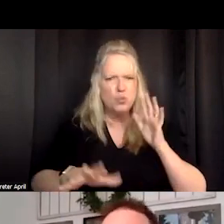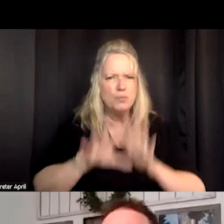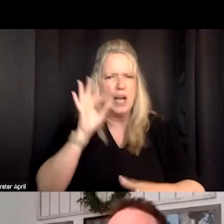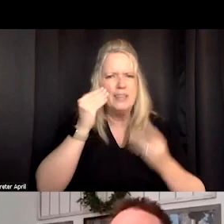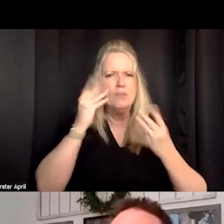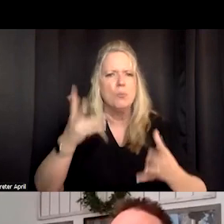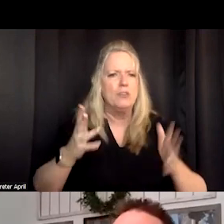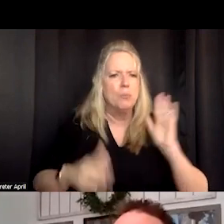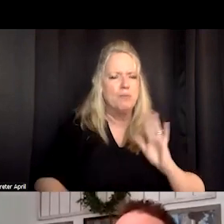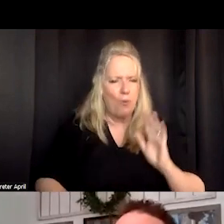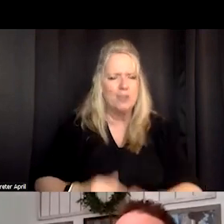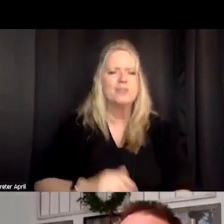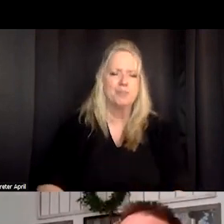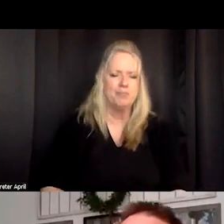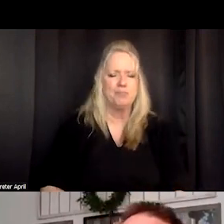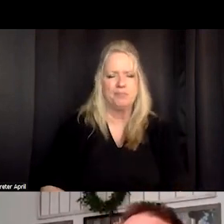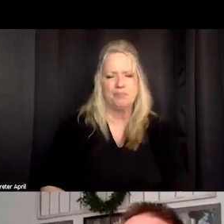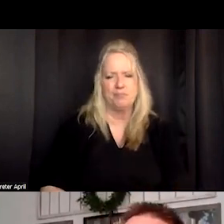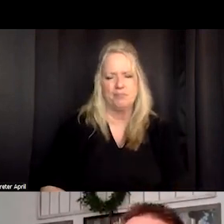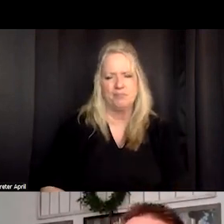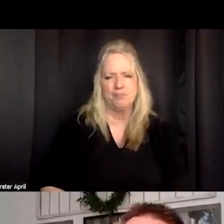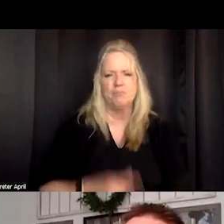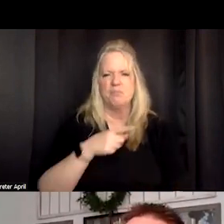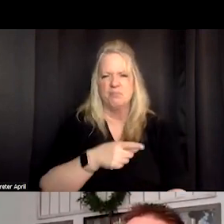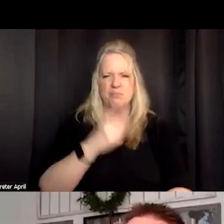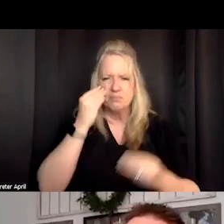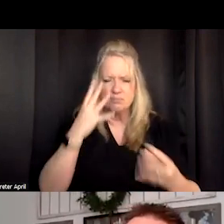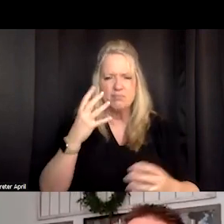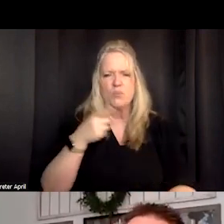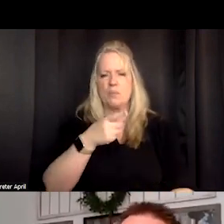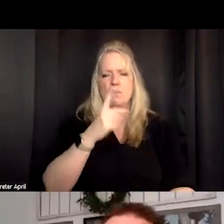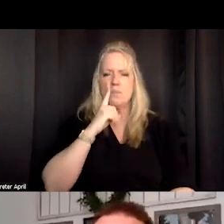AND SO, HERE I AM GOING TO SAY, THIS DATA IS ACTUALLY INFORMED, McKINSEY AND COMPANY LOOKED